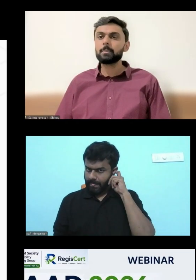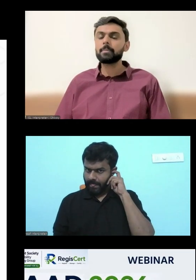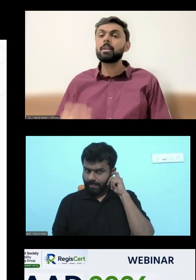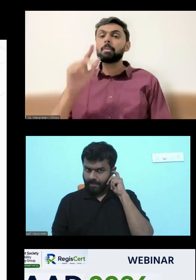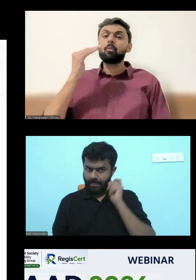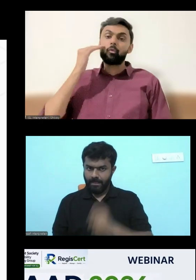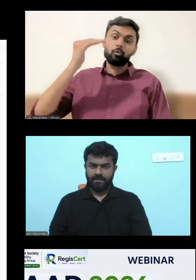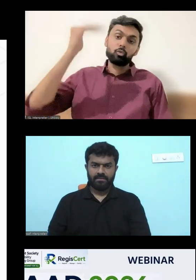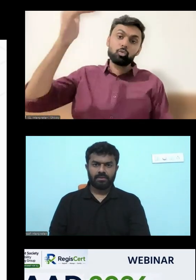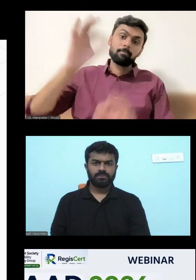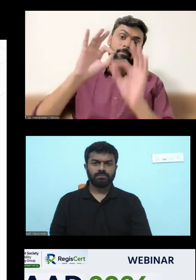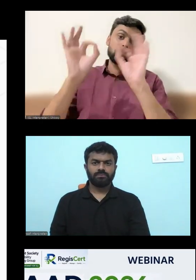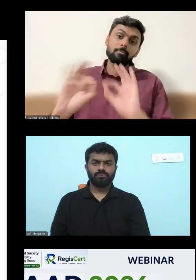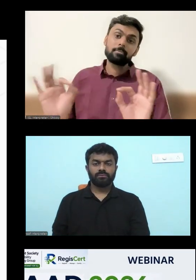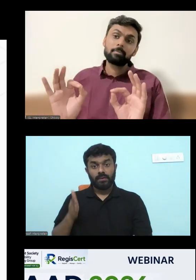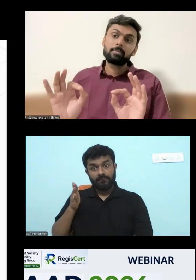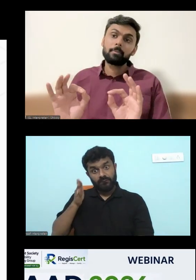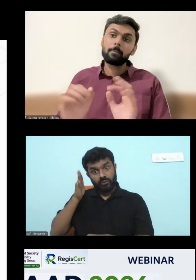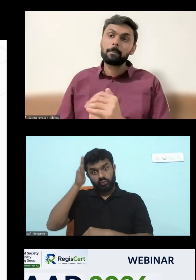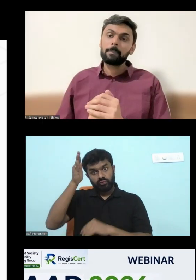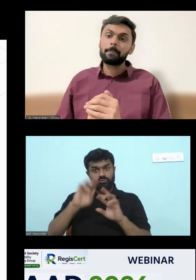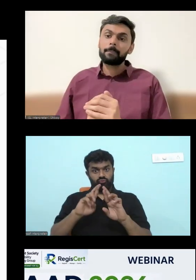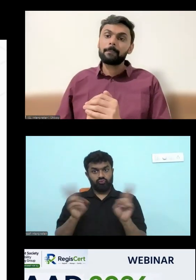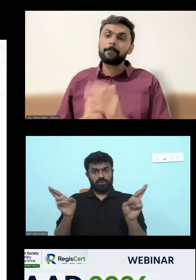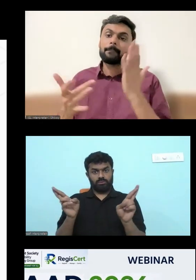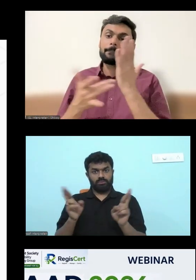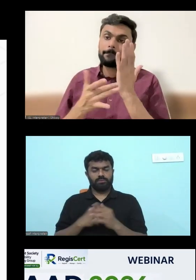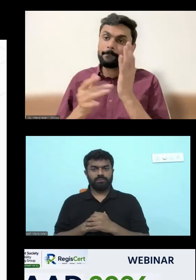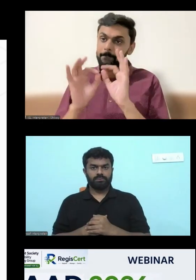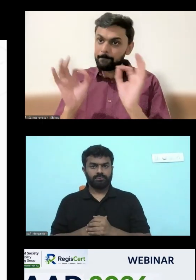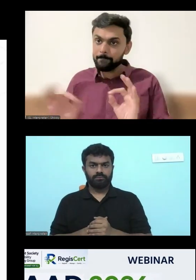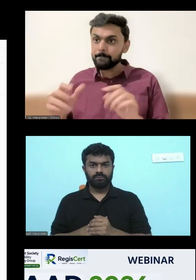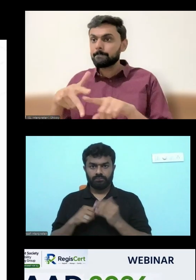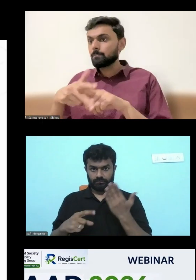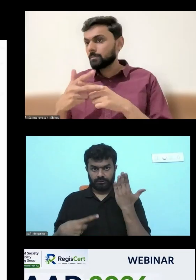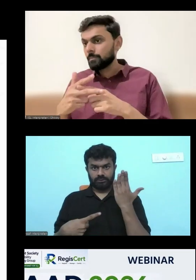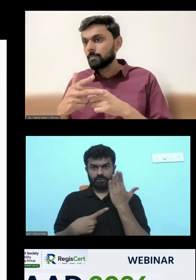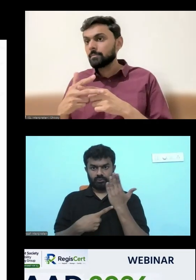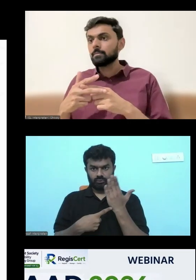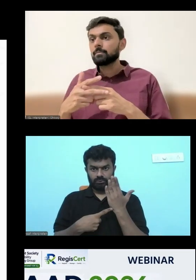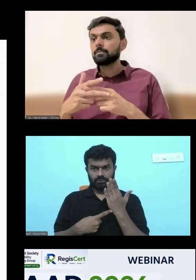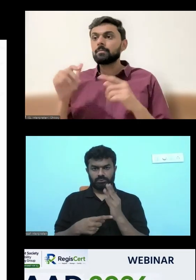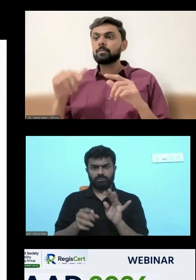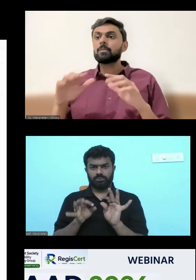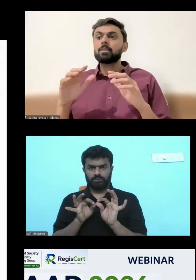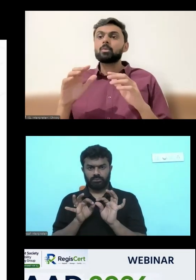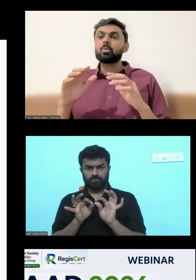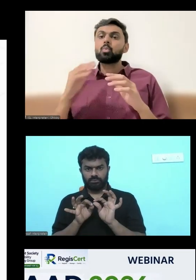Mastering in assistive tools prepares diverse learners for the modern workforce in country like Nepal.